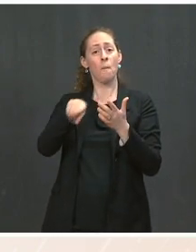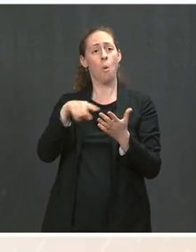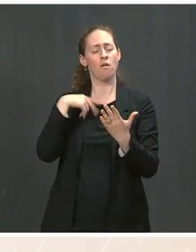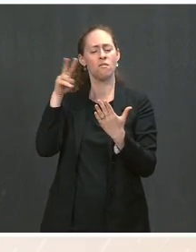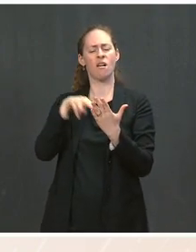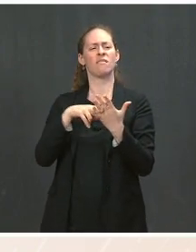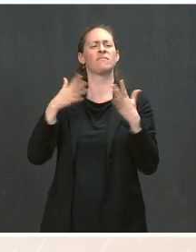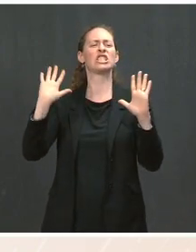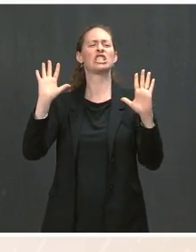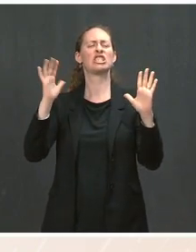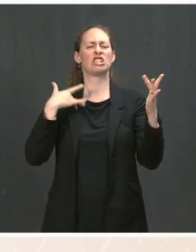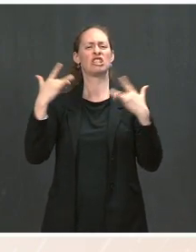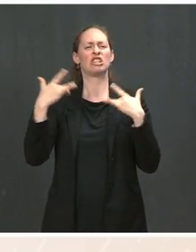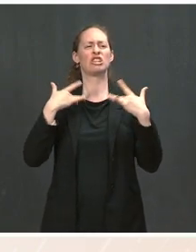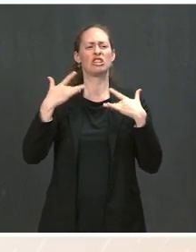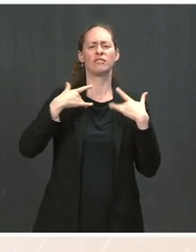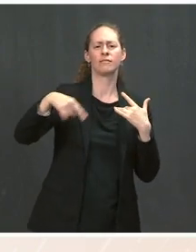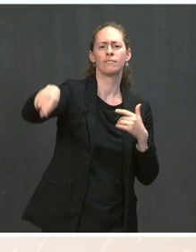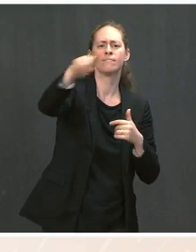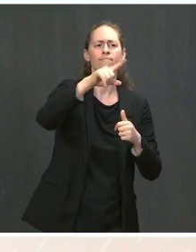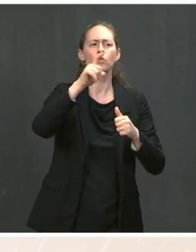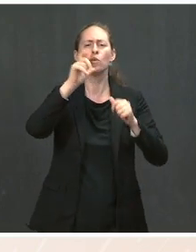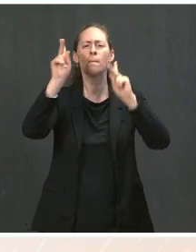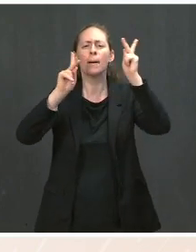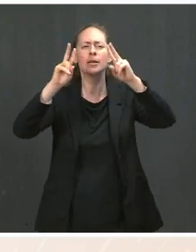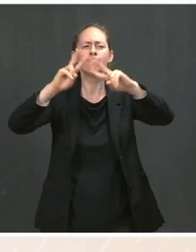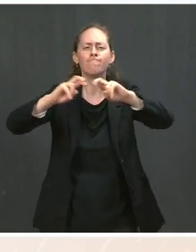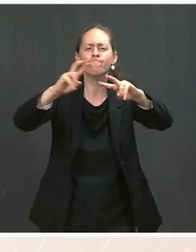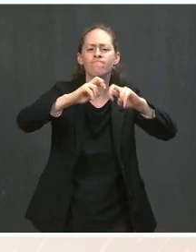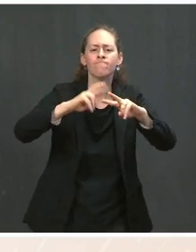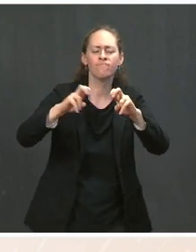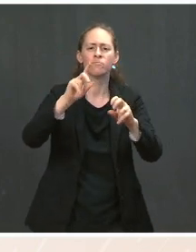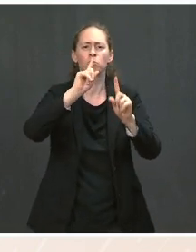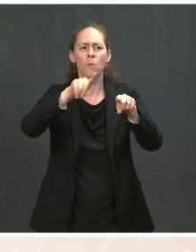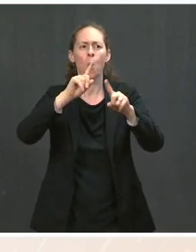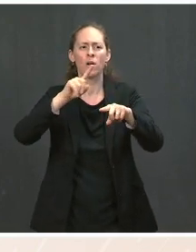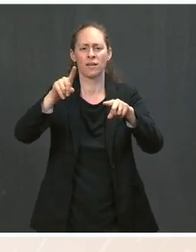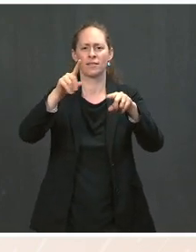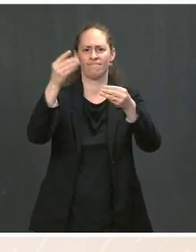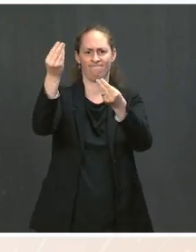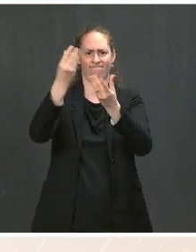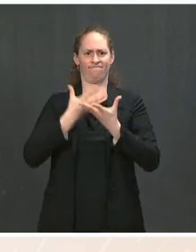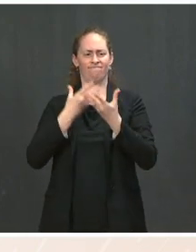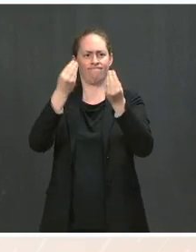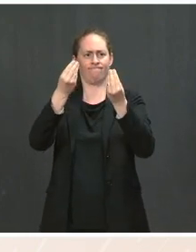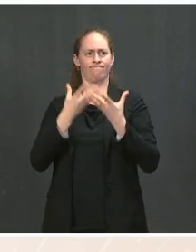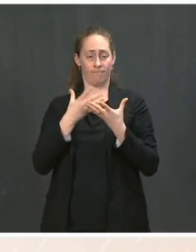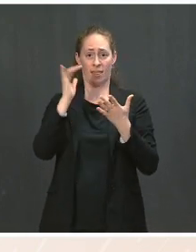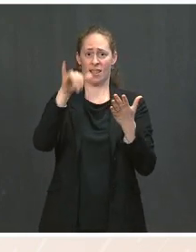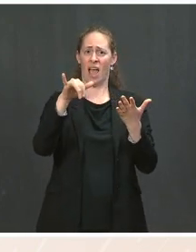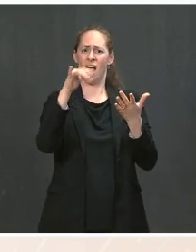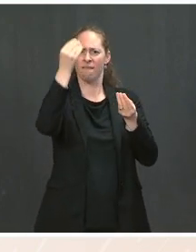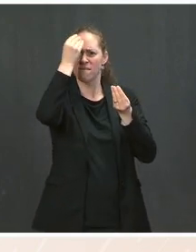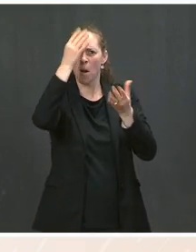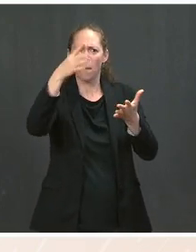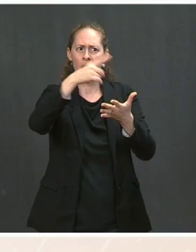to look into those reports as a part of this overall assessment. They assessed -- with low to moderate confidence, as you alluded to --